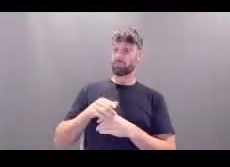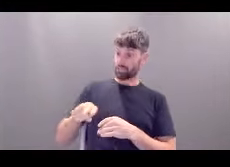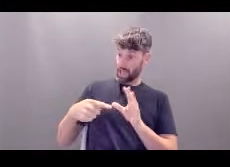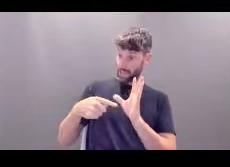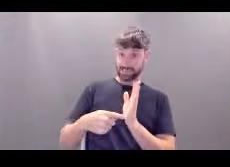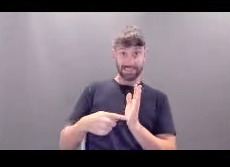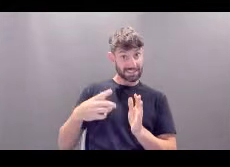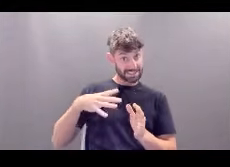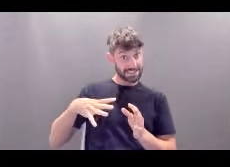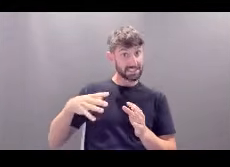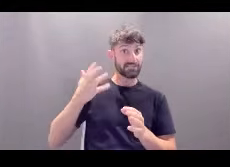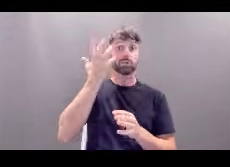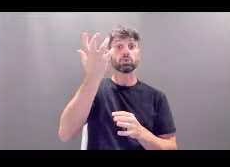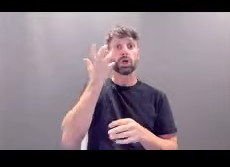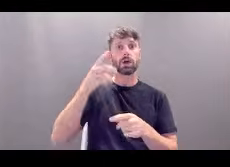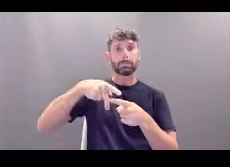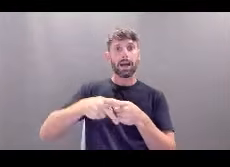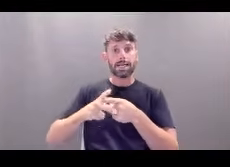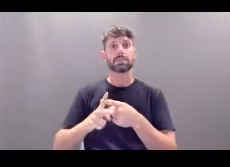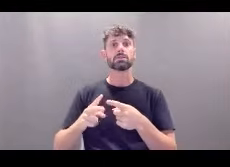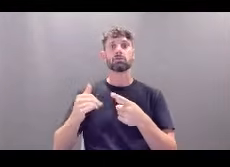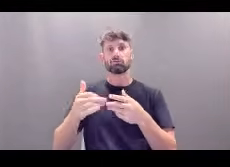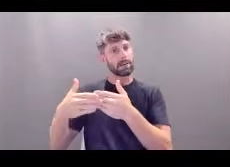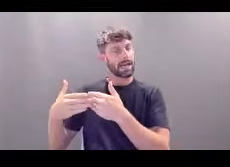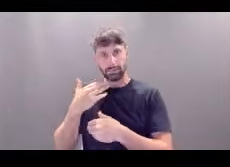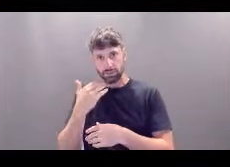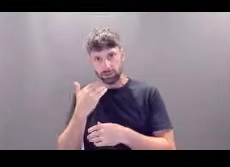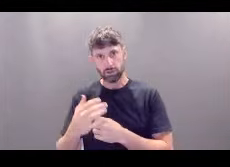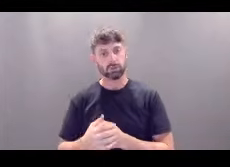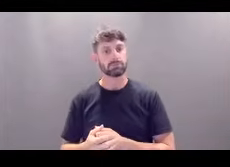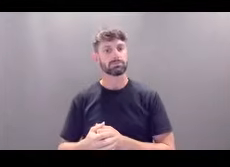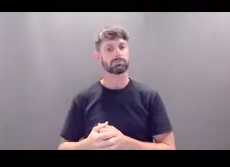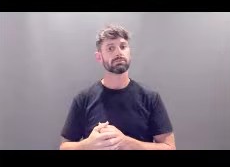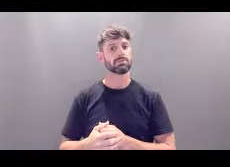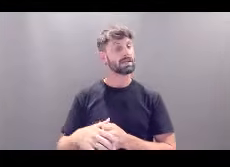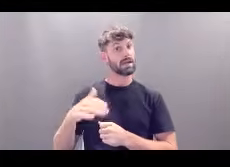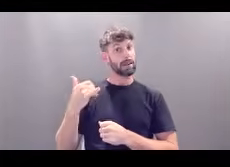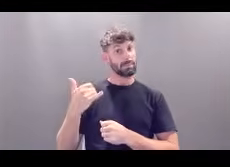the item might need and whether it may be less expensive to hire